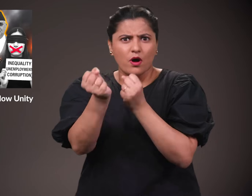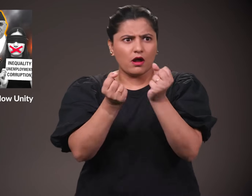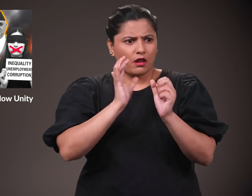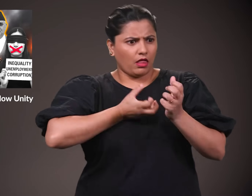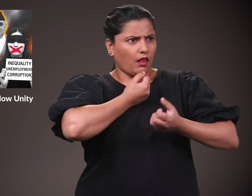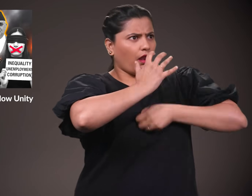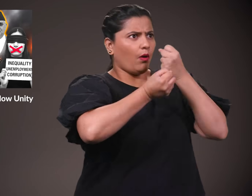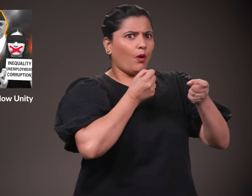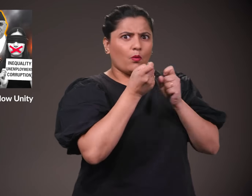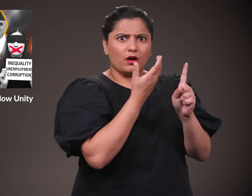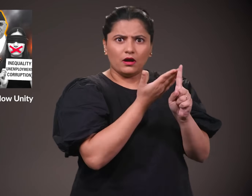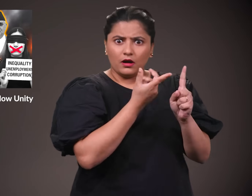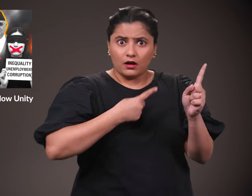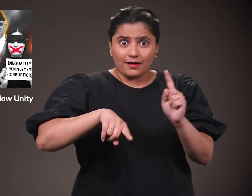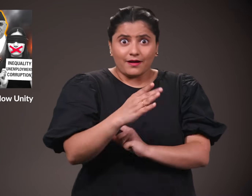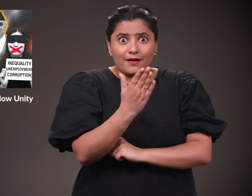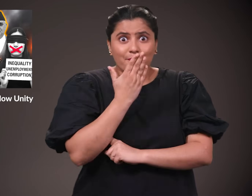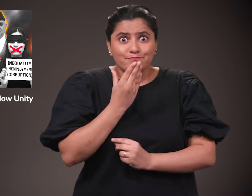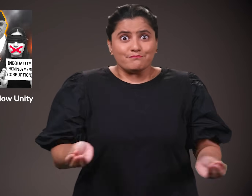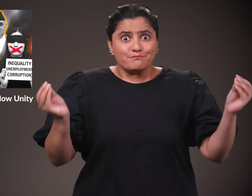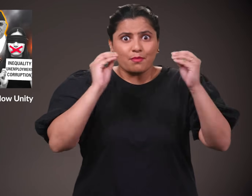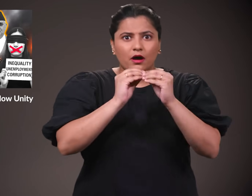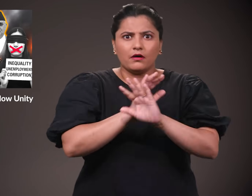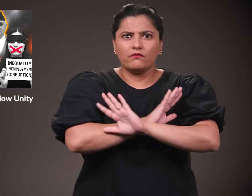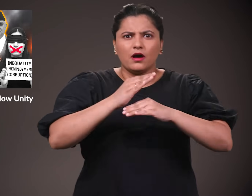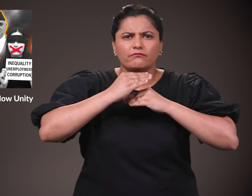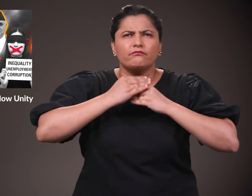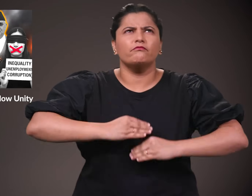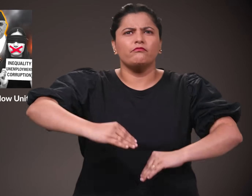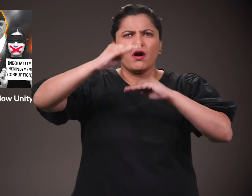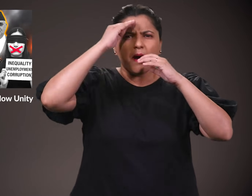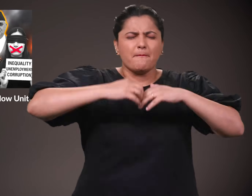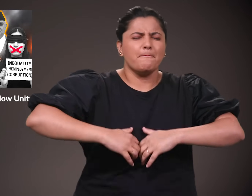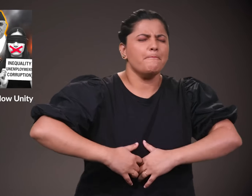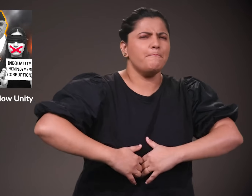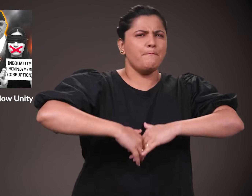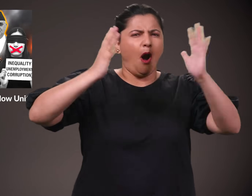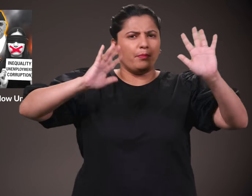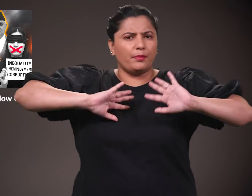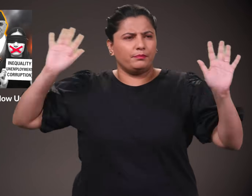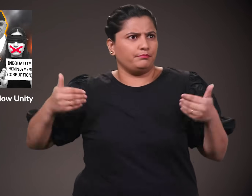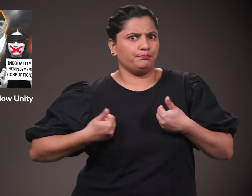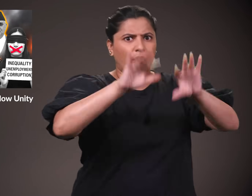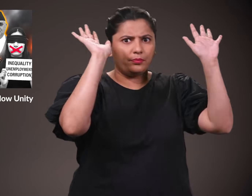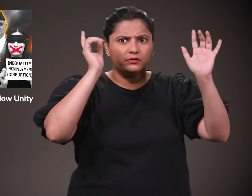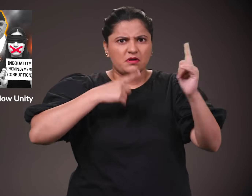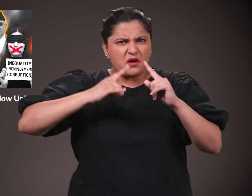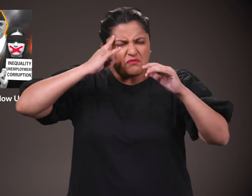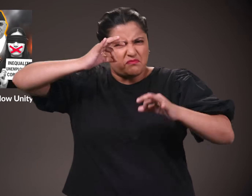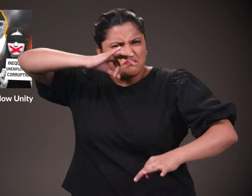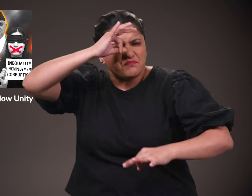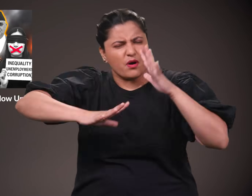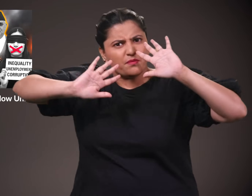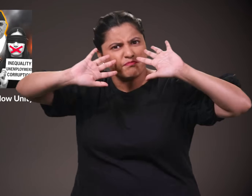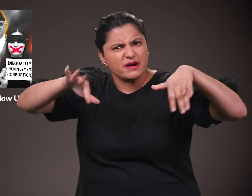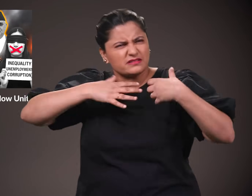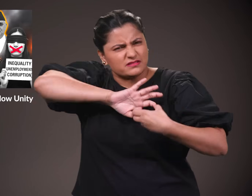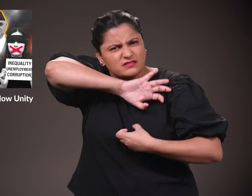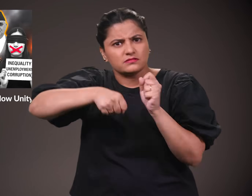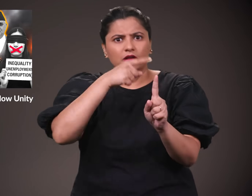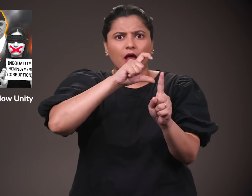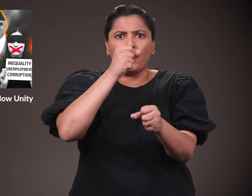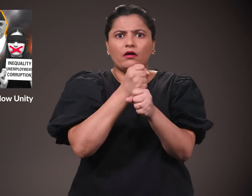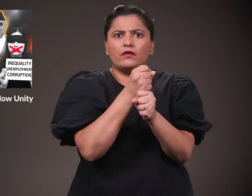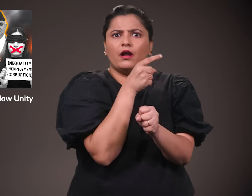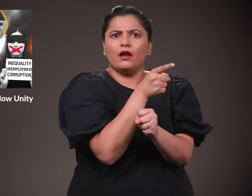Such control will not bring silence, but will trigger a revolt against the government.